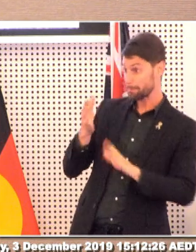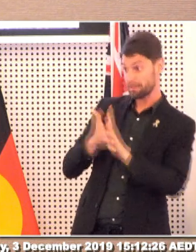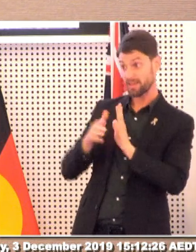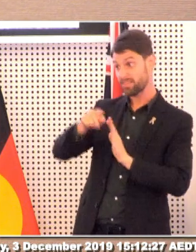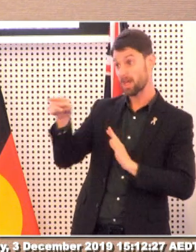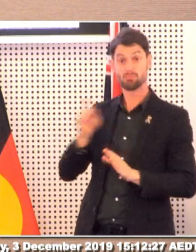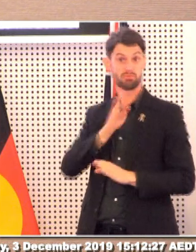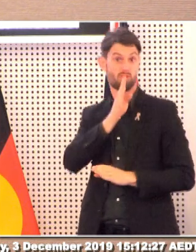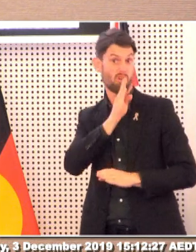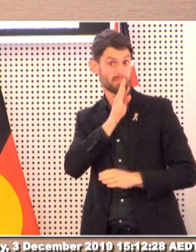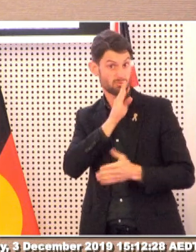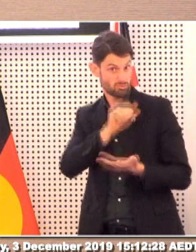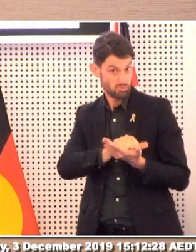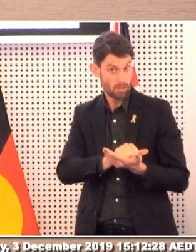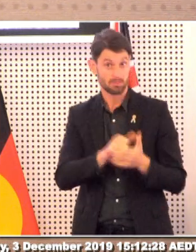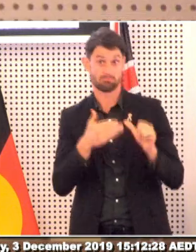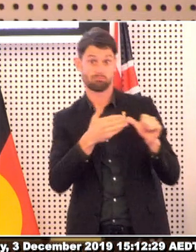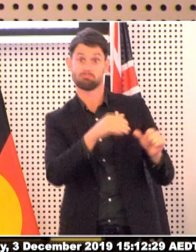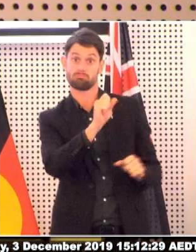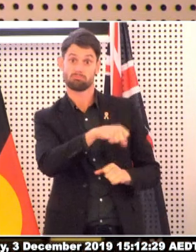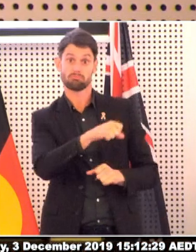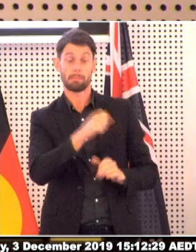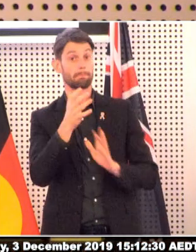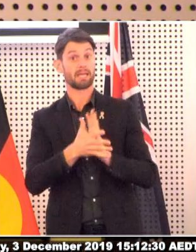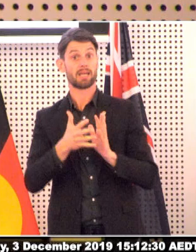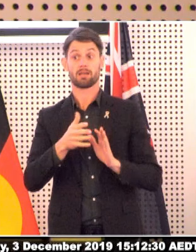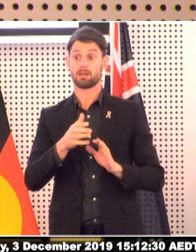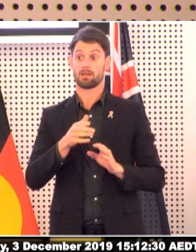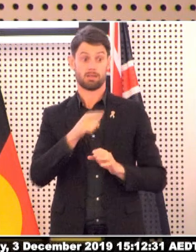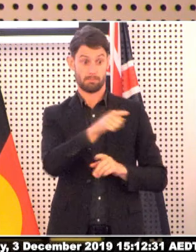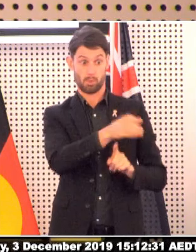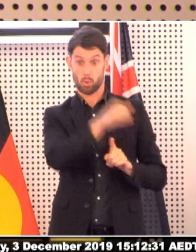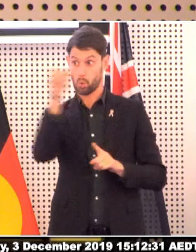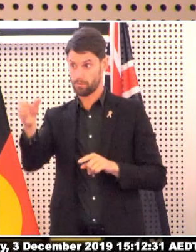So that the lease entered into will reflect a private sector